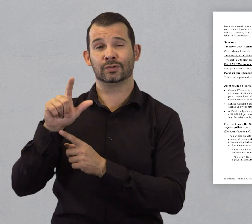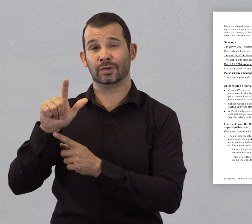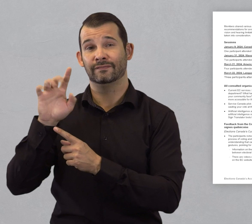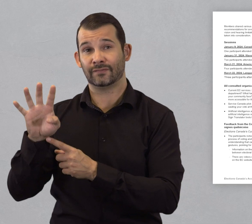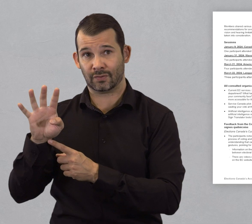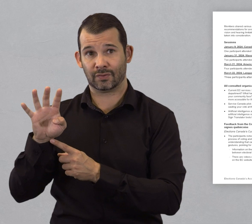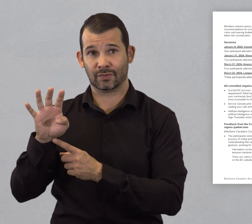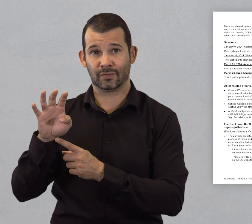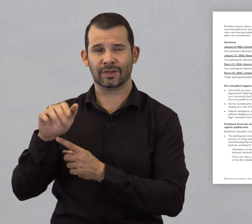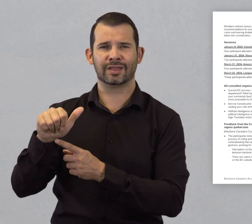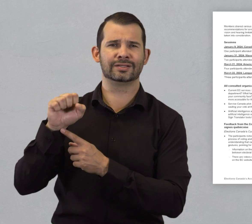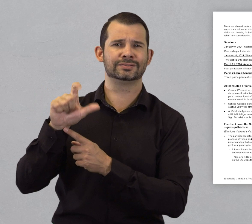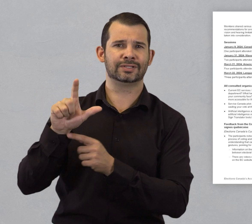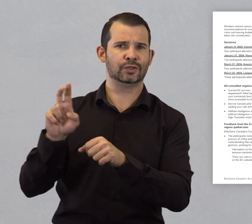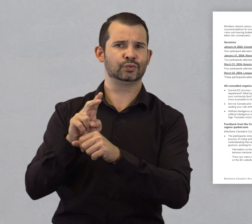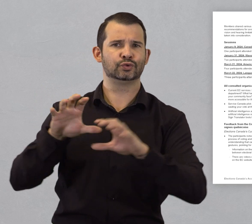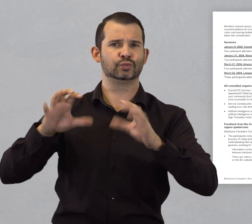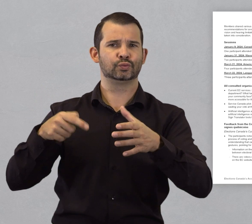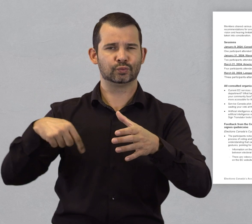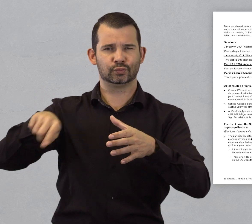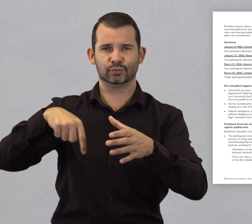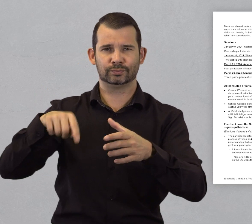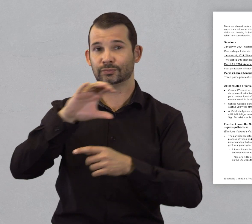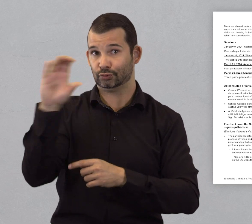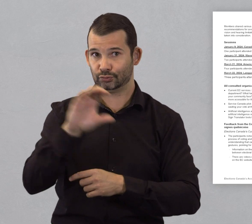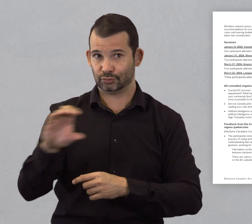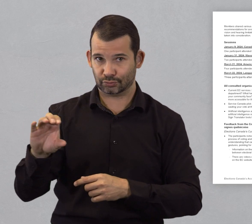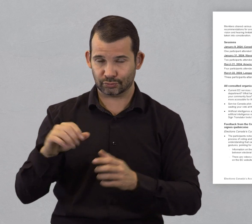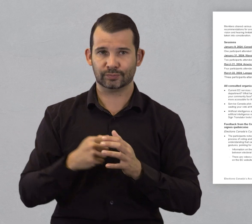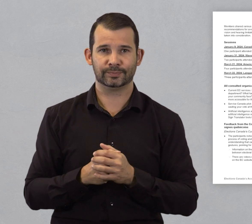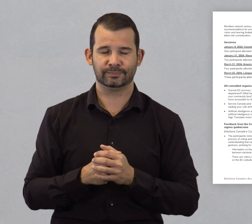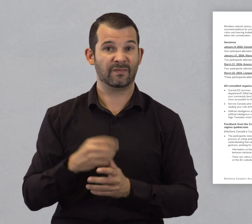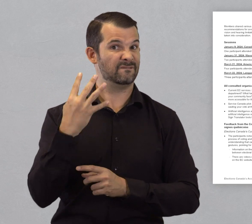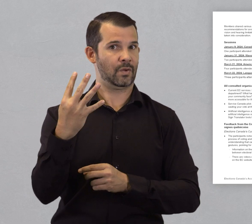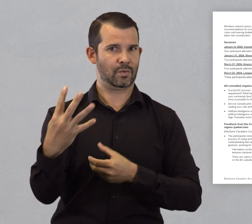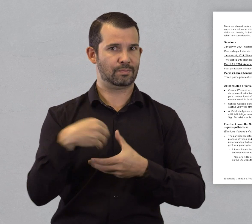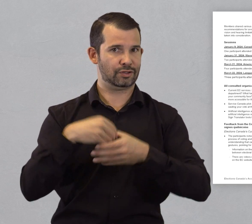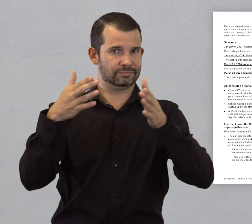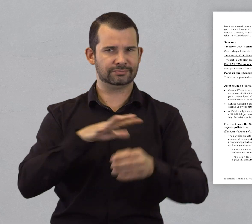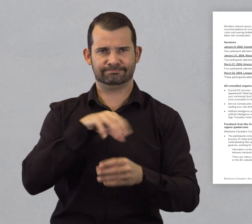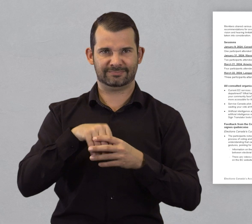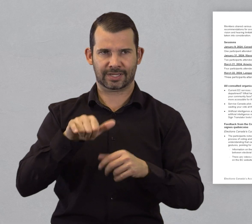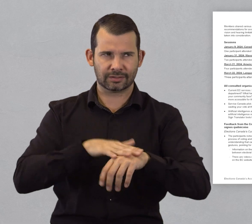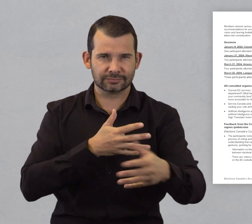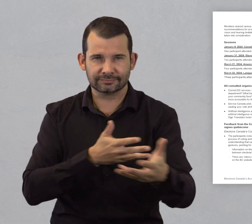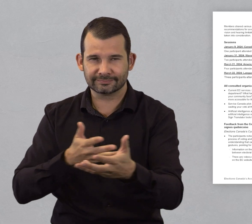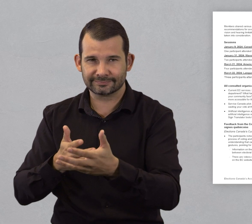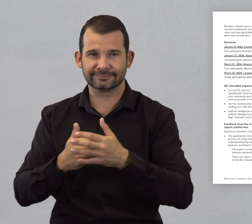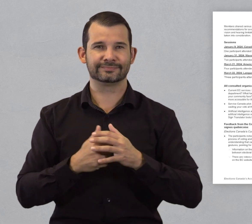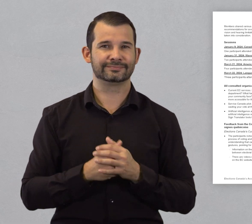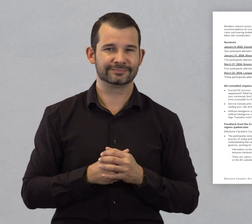American Sign Language User Group (Zoom) Four participants attended the consultation.